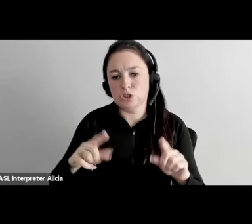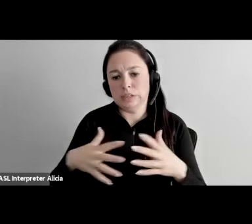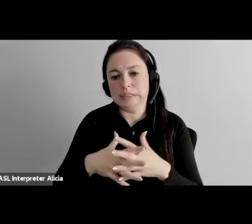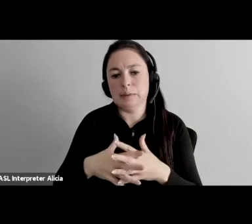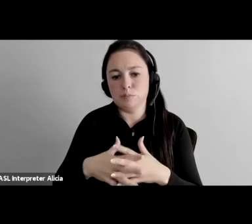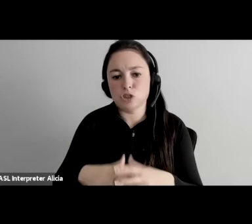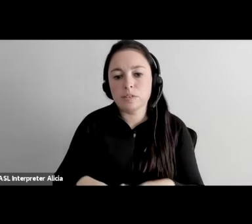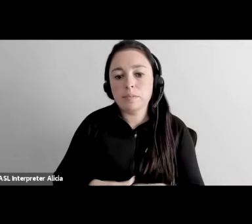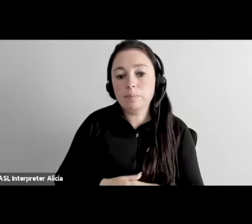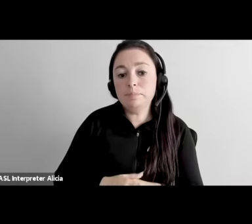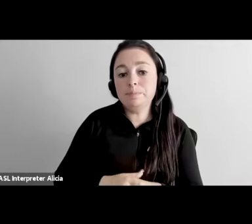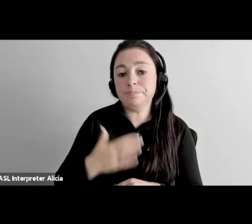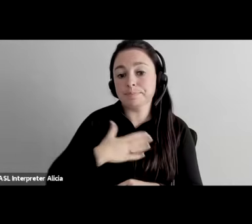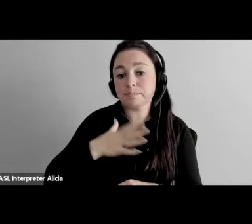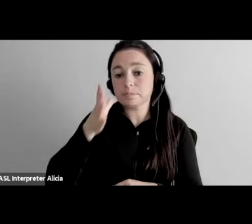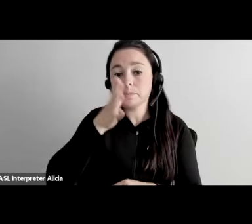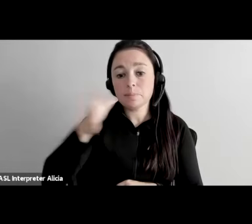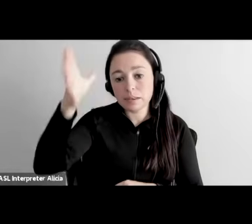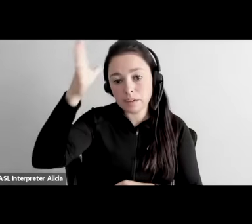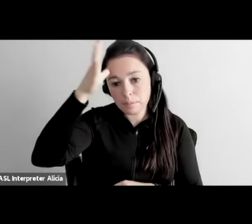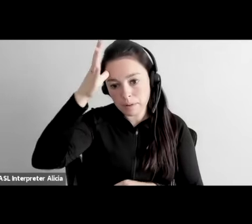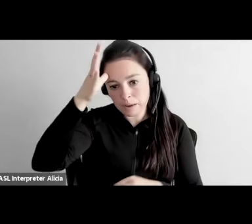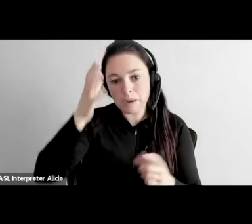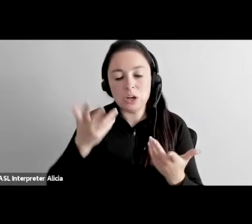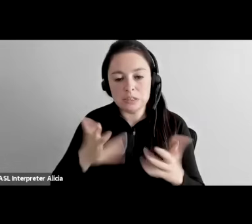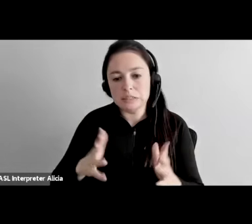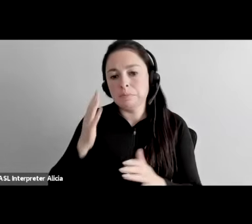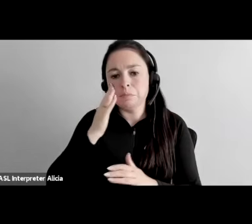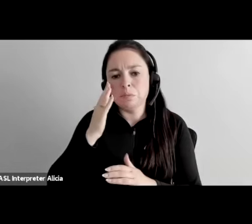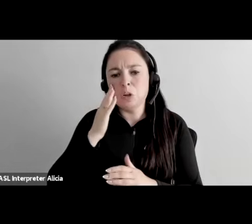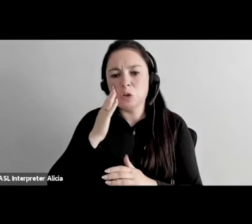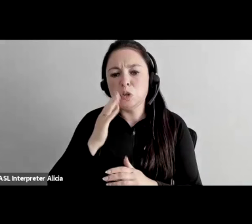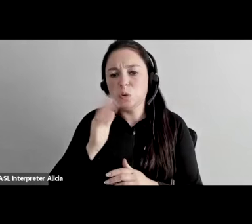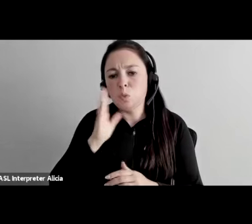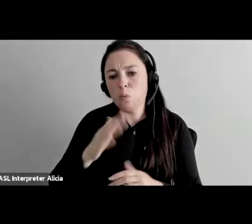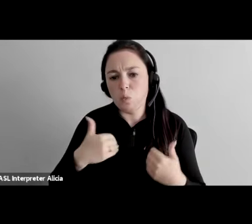as it was picked up on an ultrasound when my mom was seven months pregnant with me.